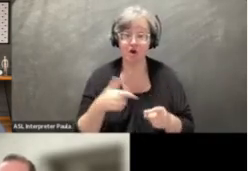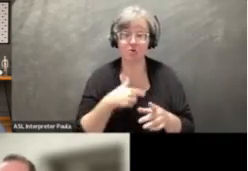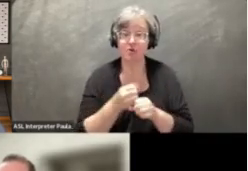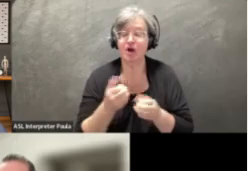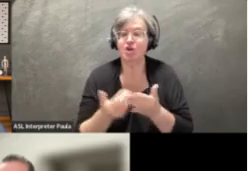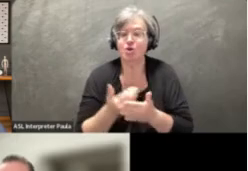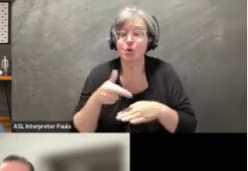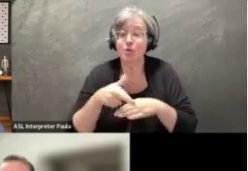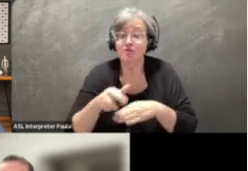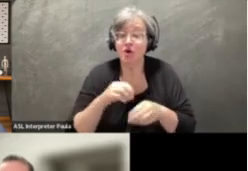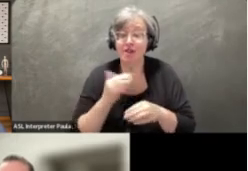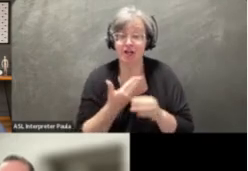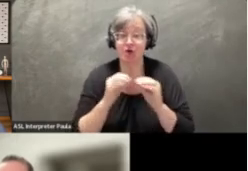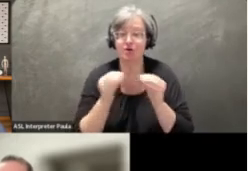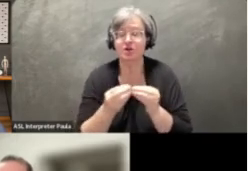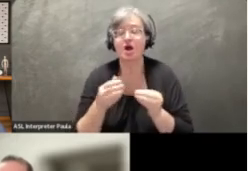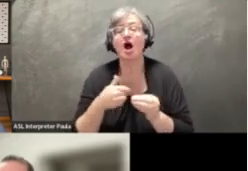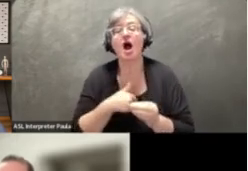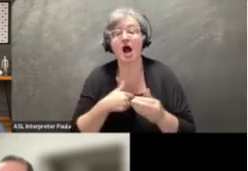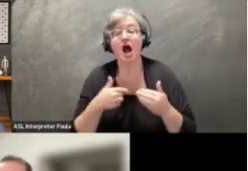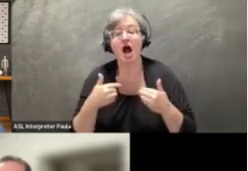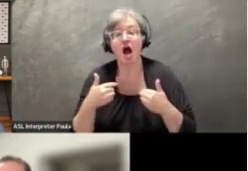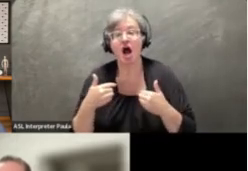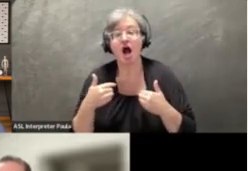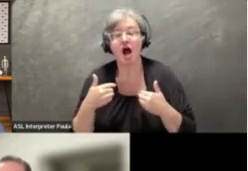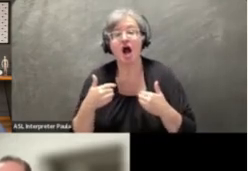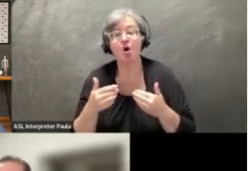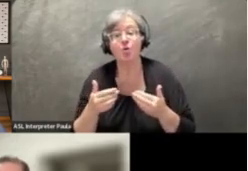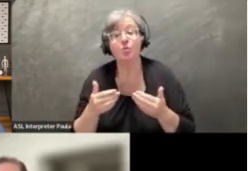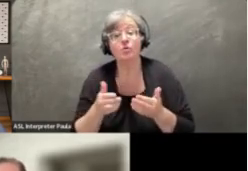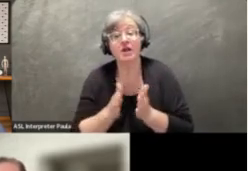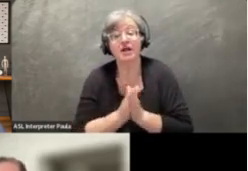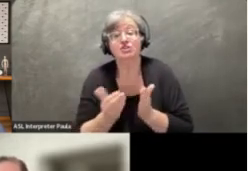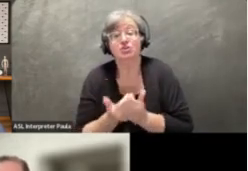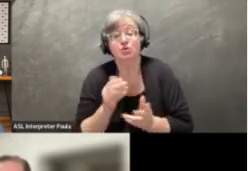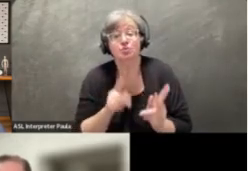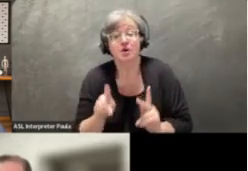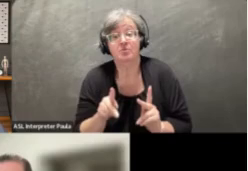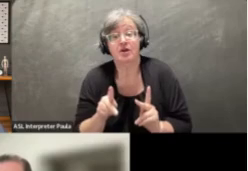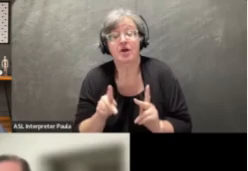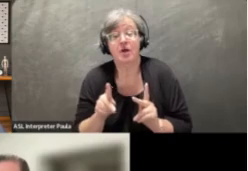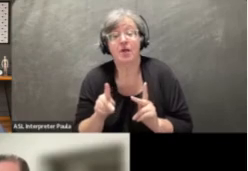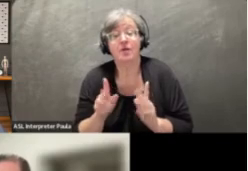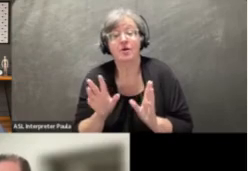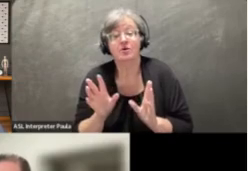into our organization, I would have those new folks meet with the families that had the most